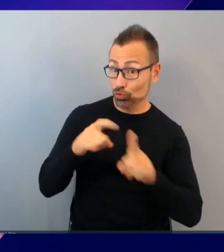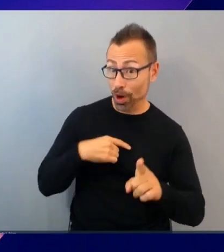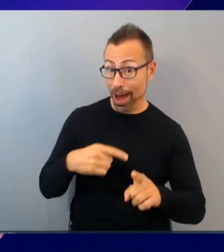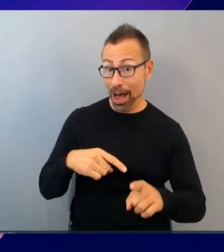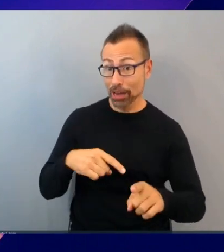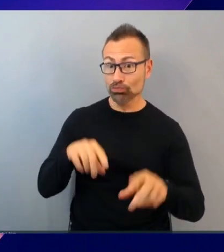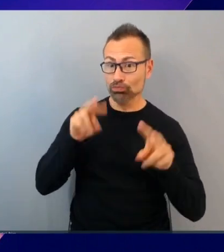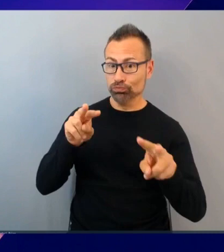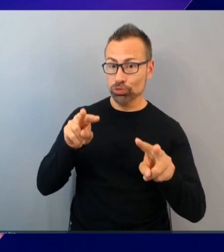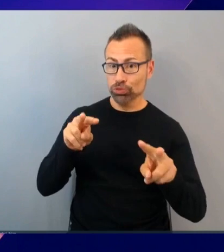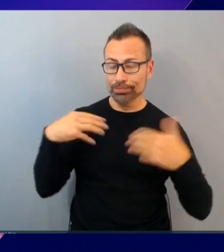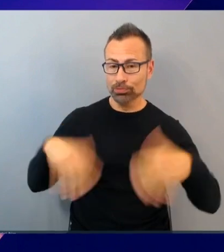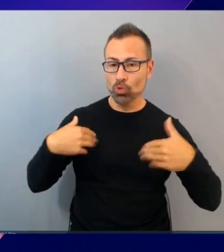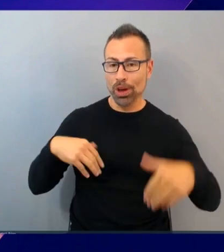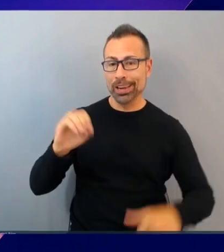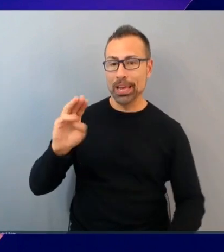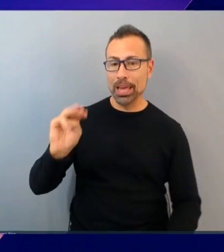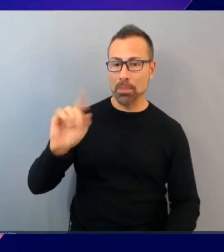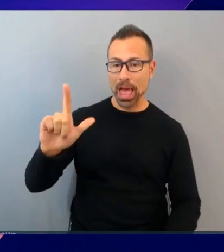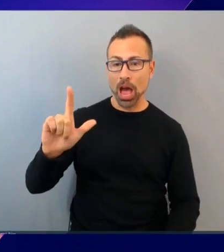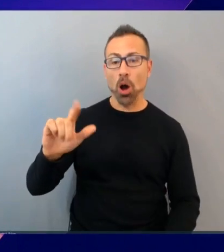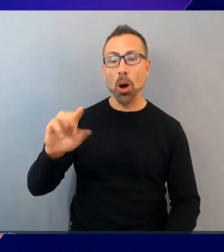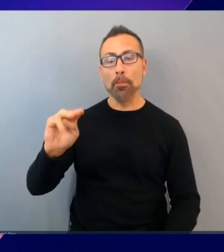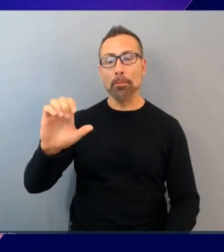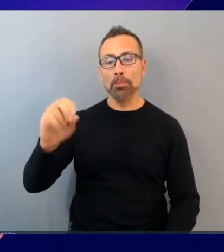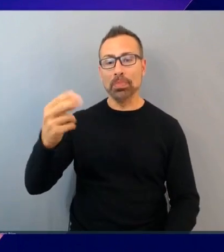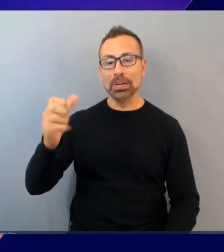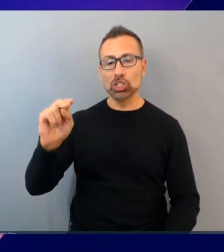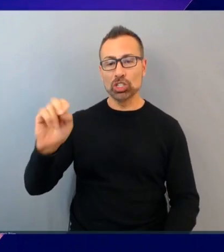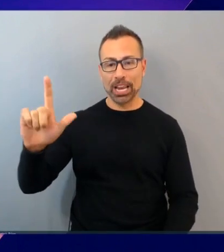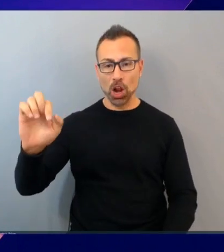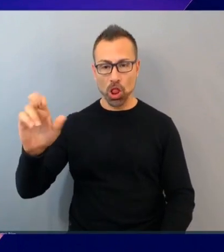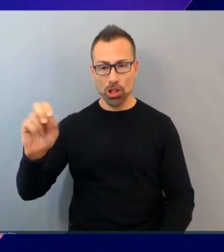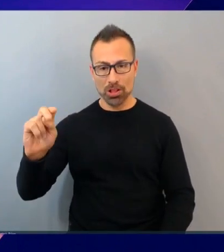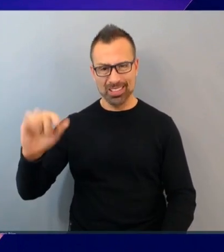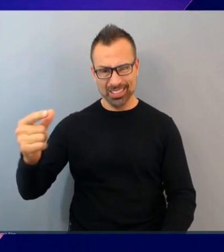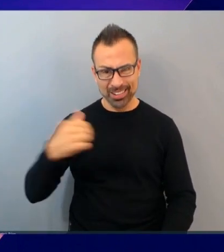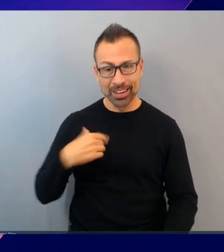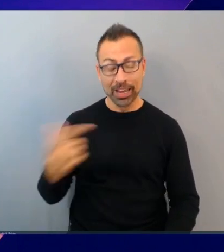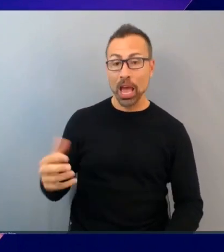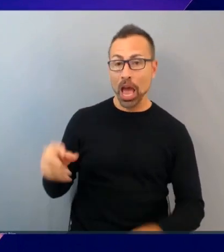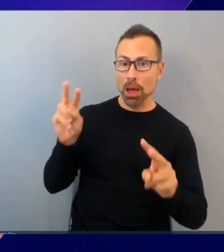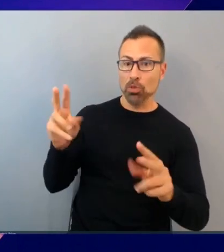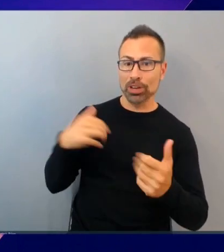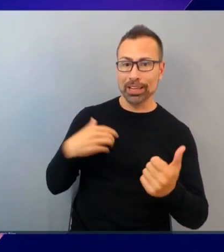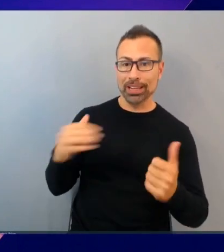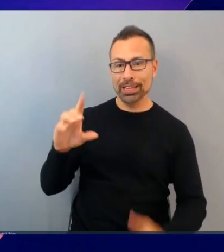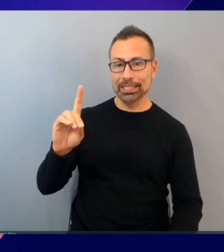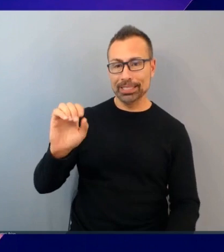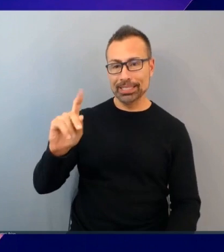so excited to talk about that, and I hope you're all excited to hear about it. In fact, for those of you watching on Twitch,